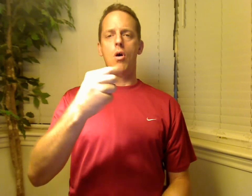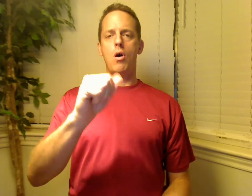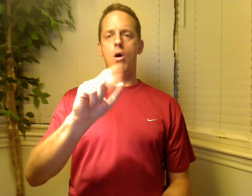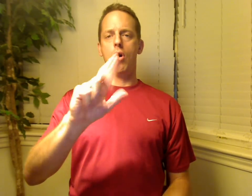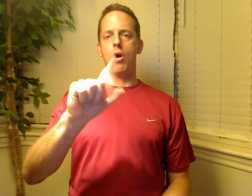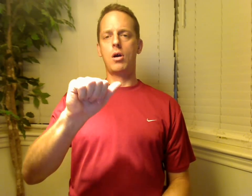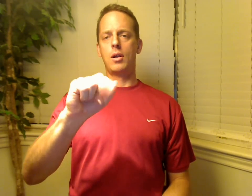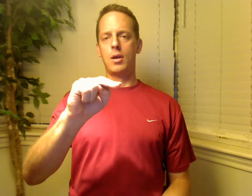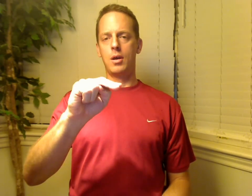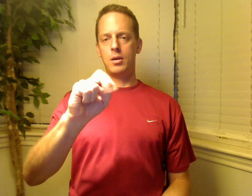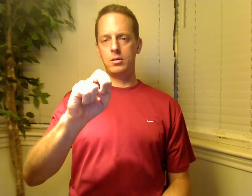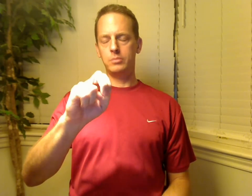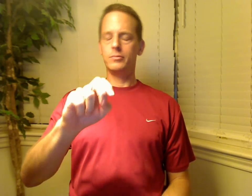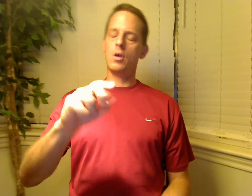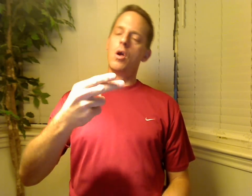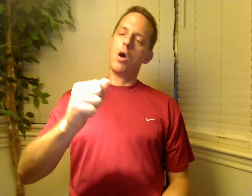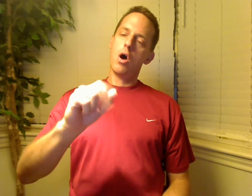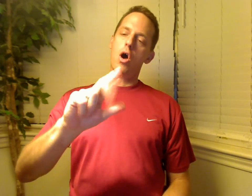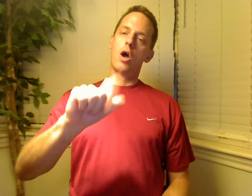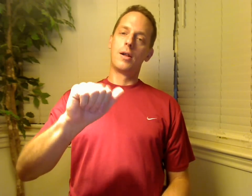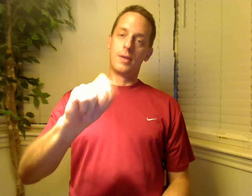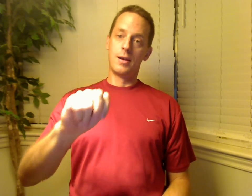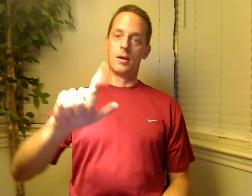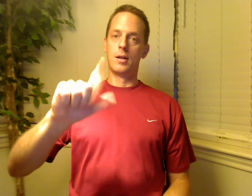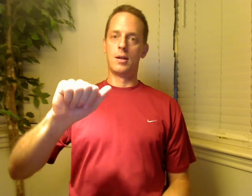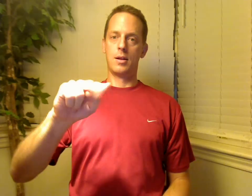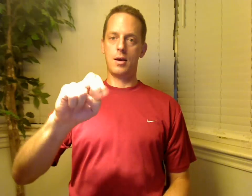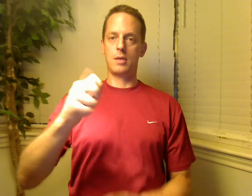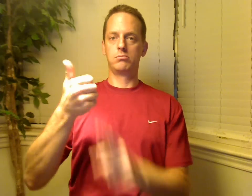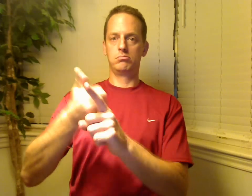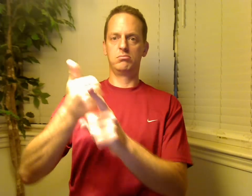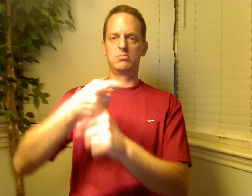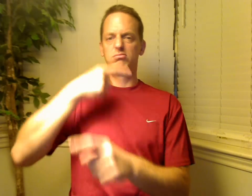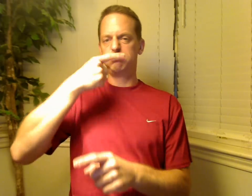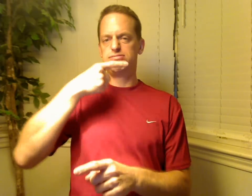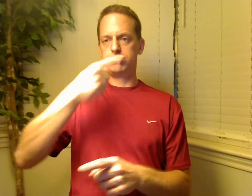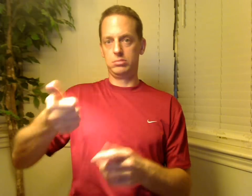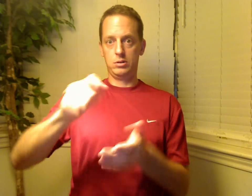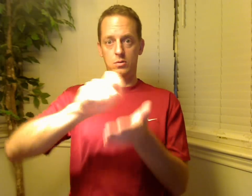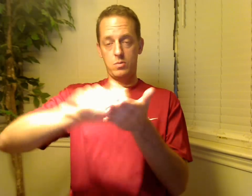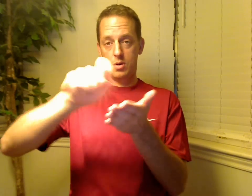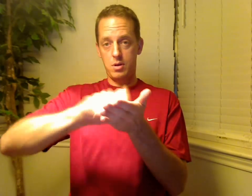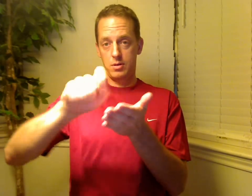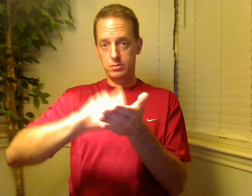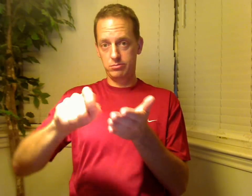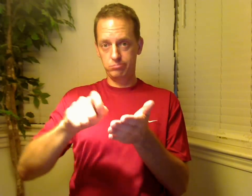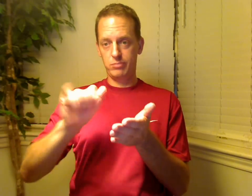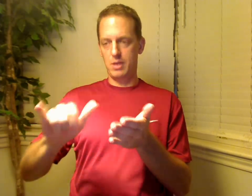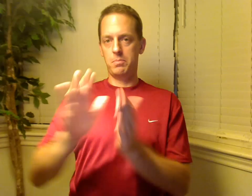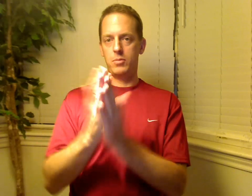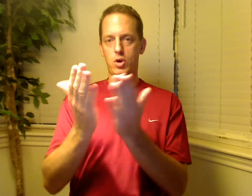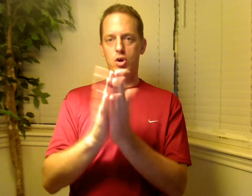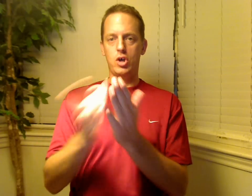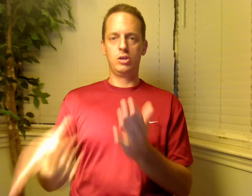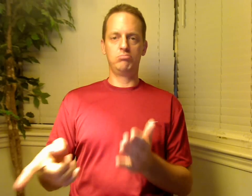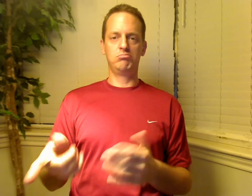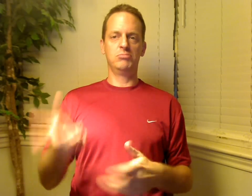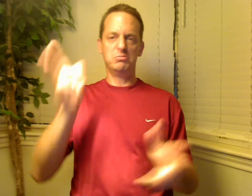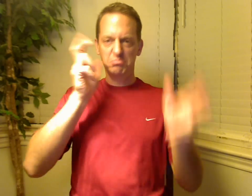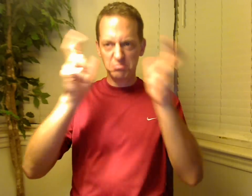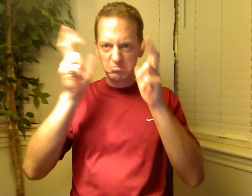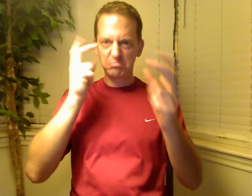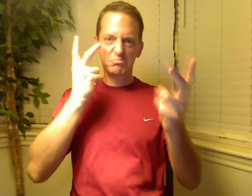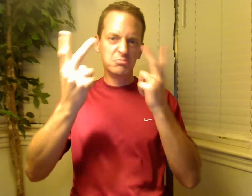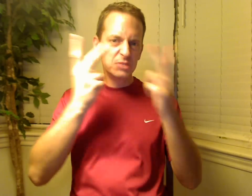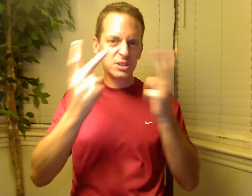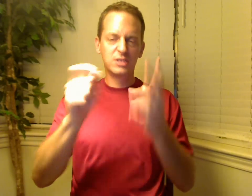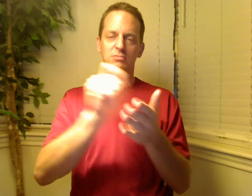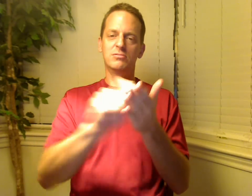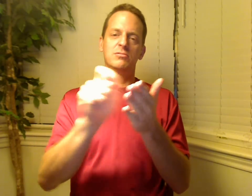The author, Harlan Lane, is hearing and wrote this book by hearing from people,